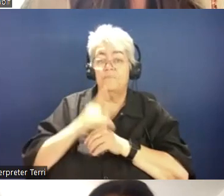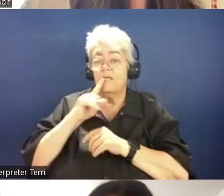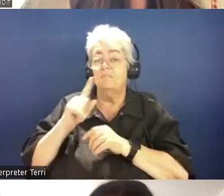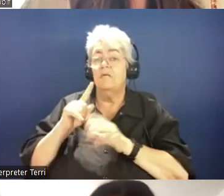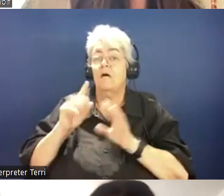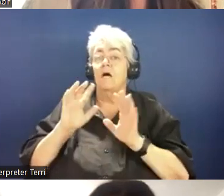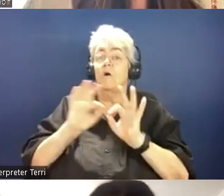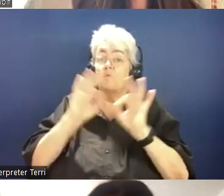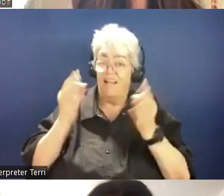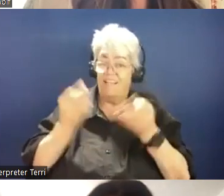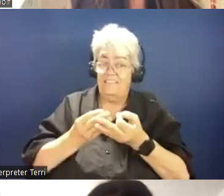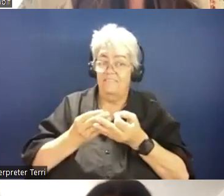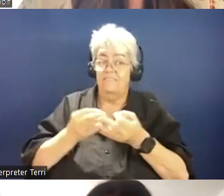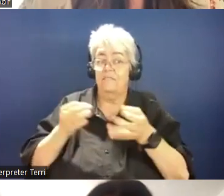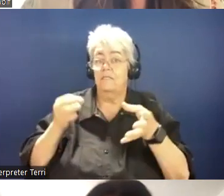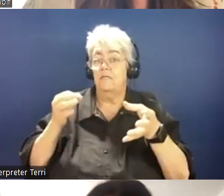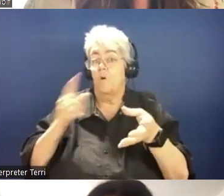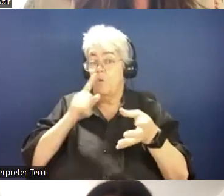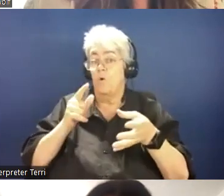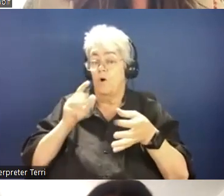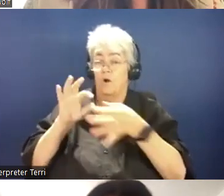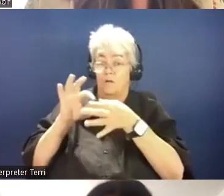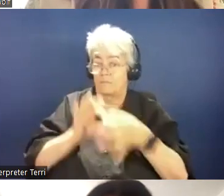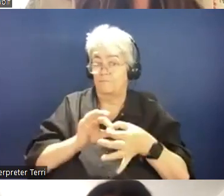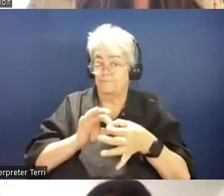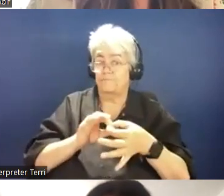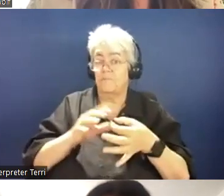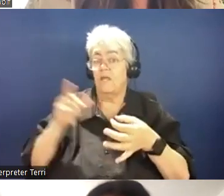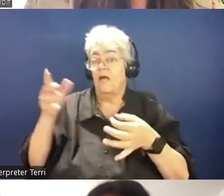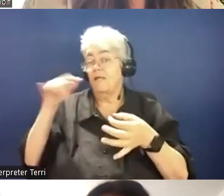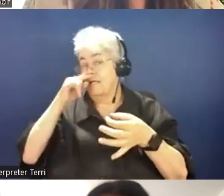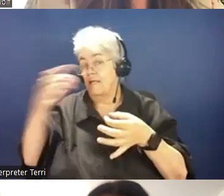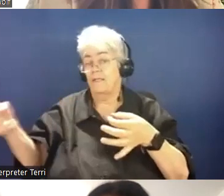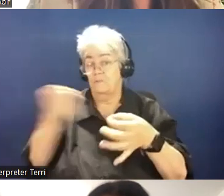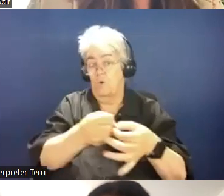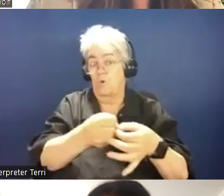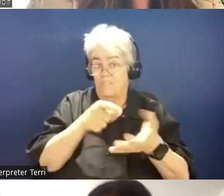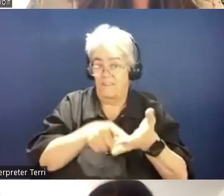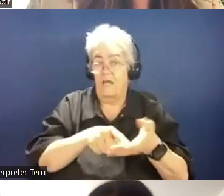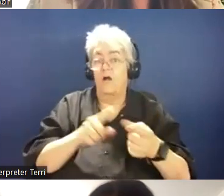This bill was a little bit more controversial and is taking a deeper dive into.